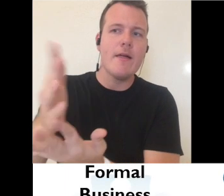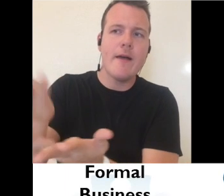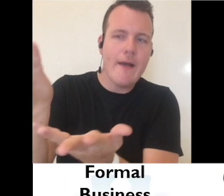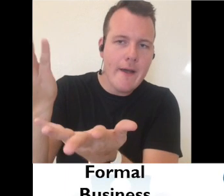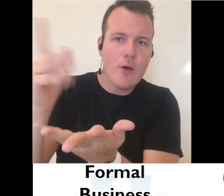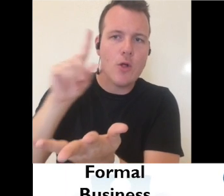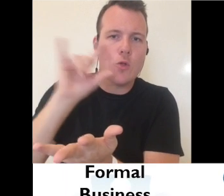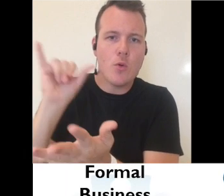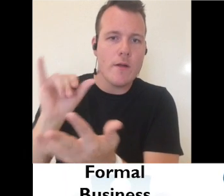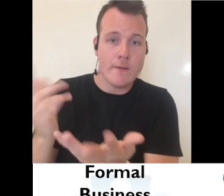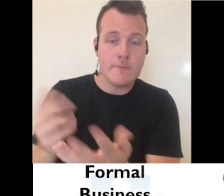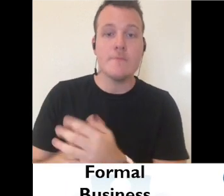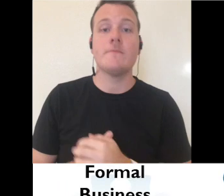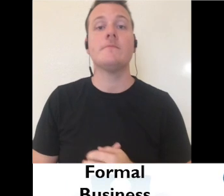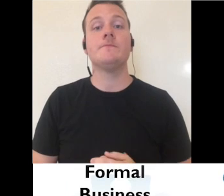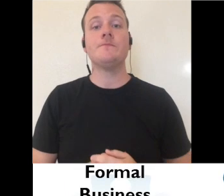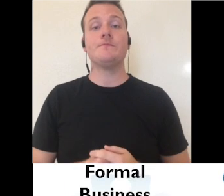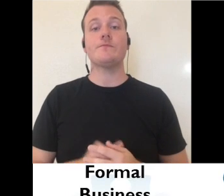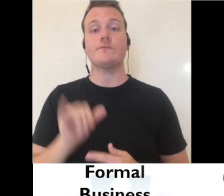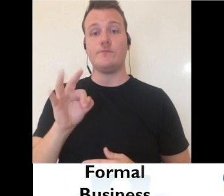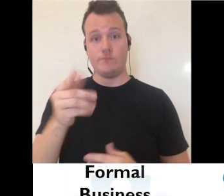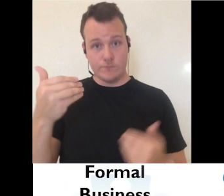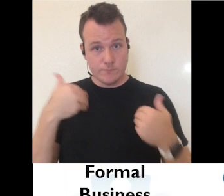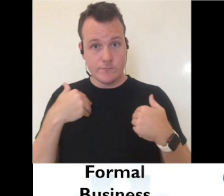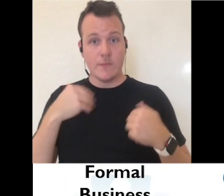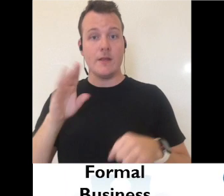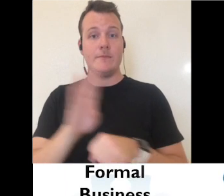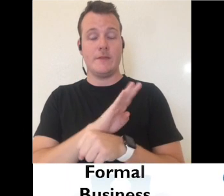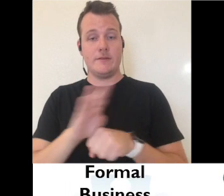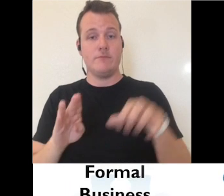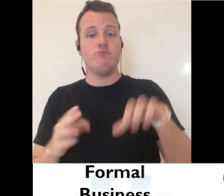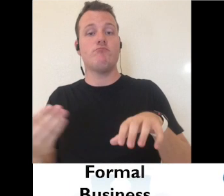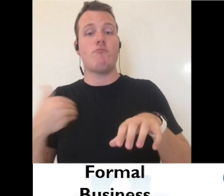practice because the investors are going to want to know where you came from, what